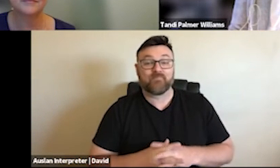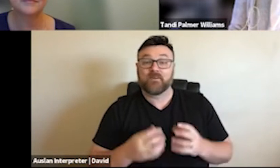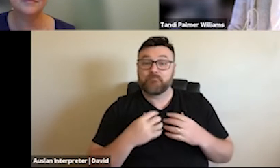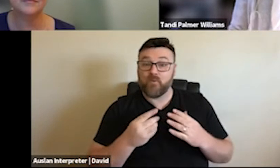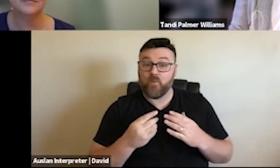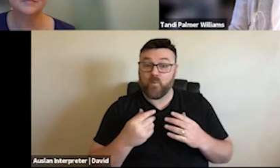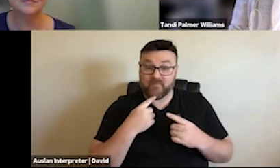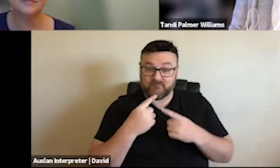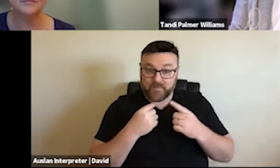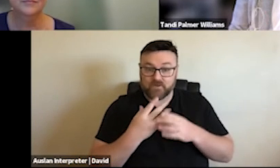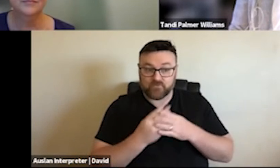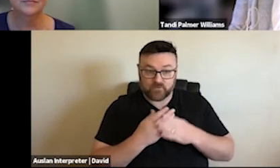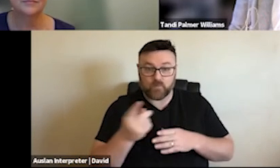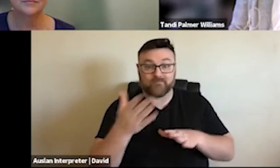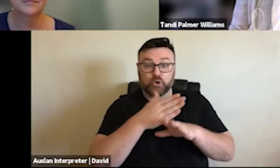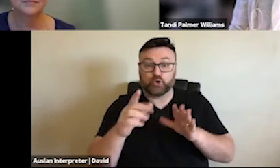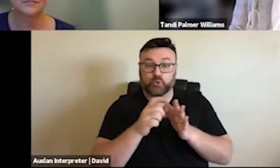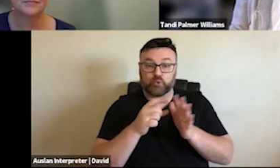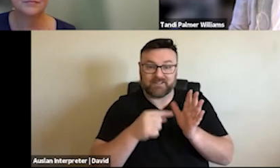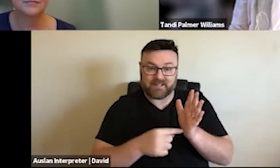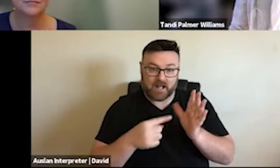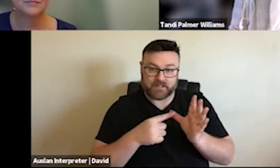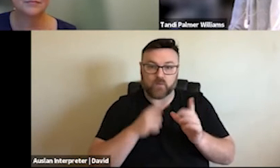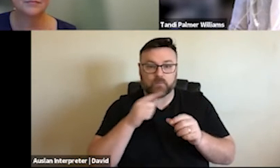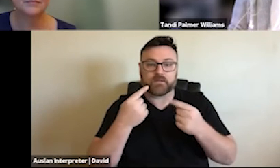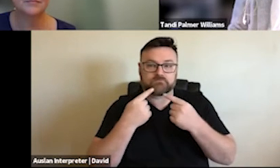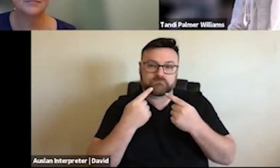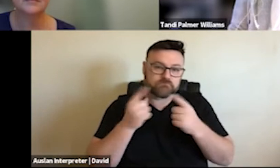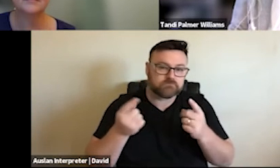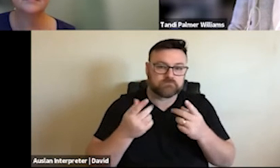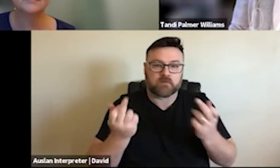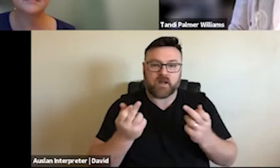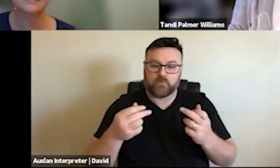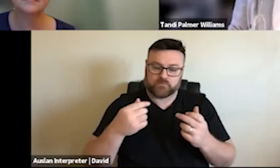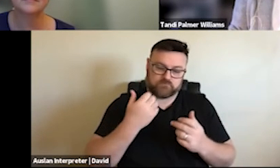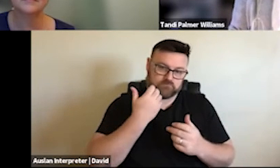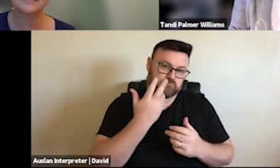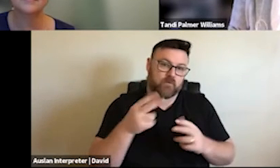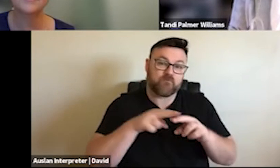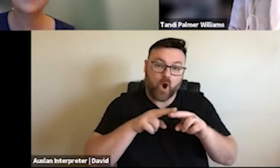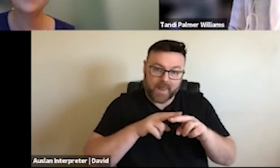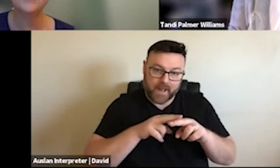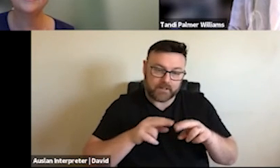As I said, we've got some new data coming out next week or this Friday. Which is going to be really interesting.